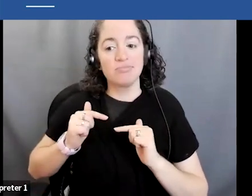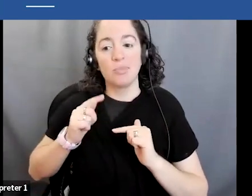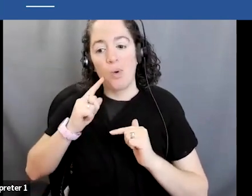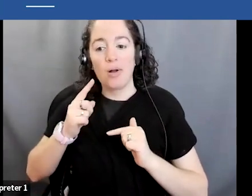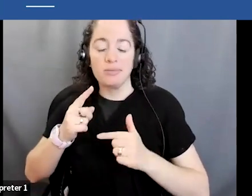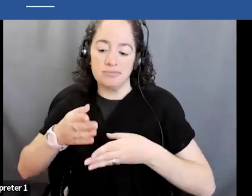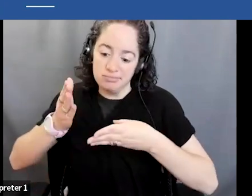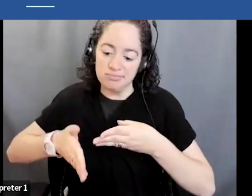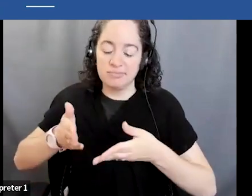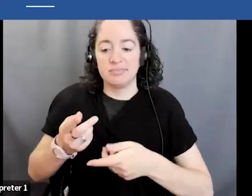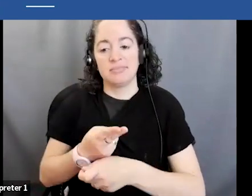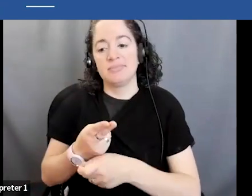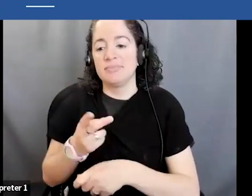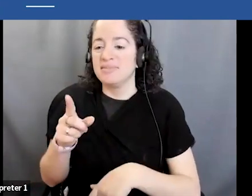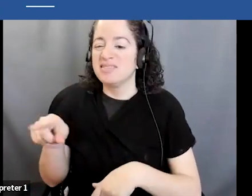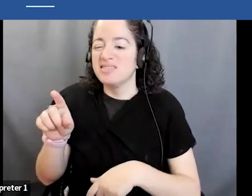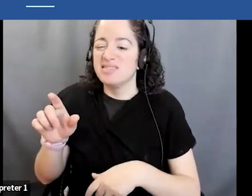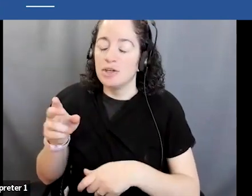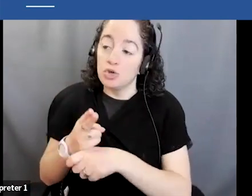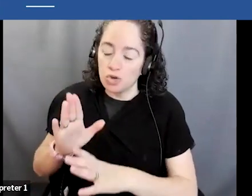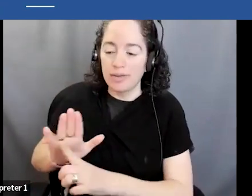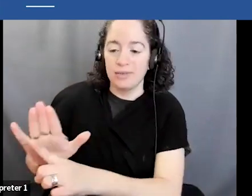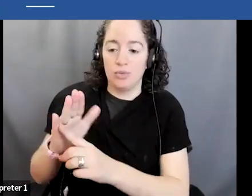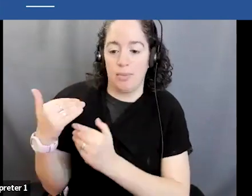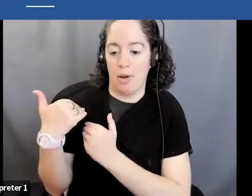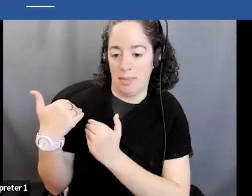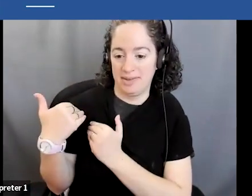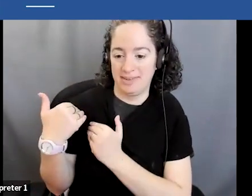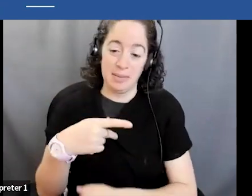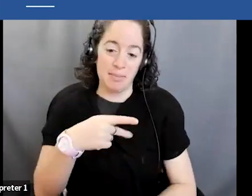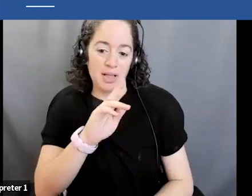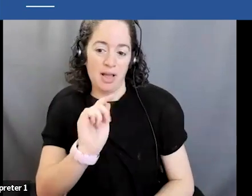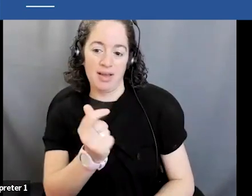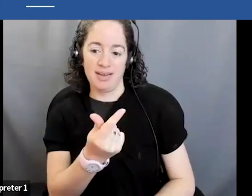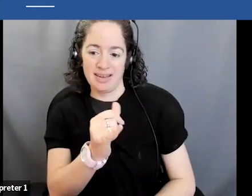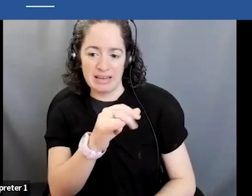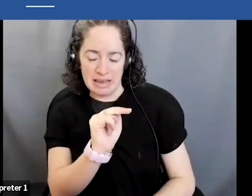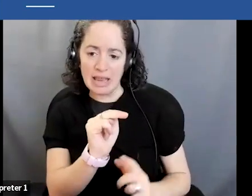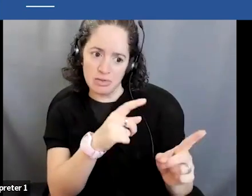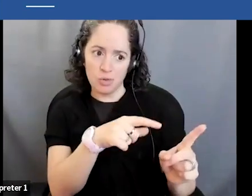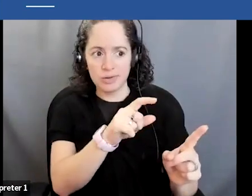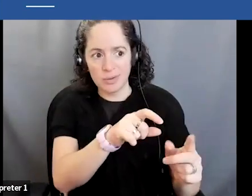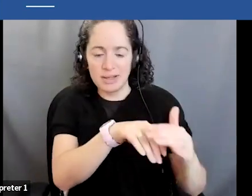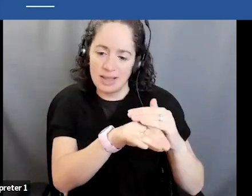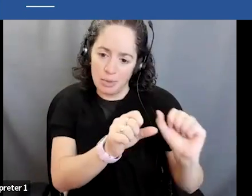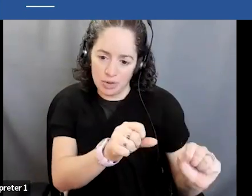because it's not just on the plugin. It's also on all of us who use those plugins to build things.